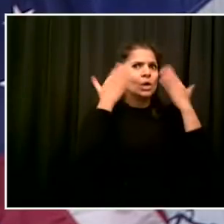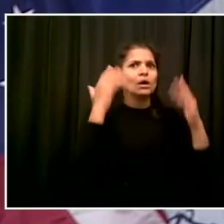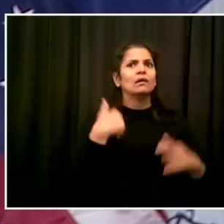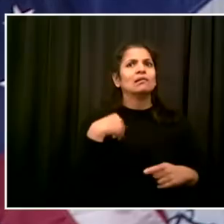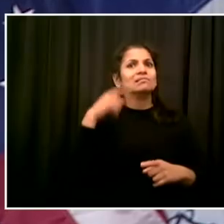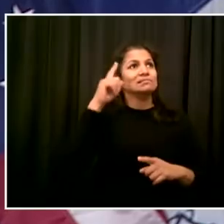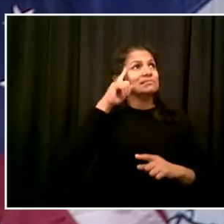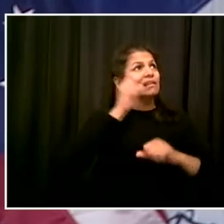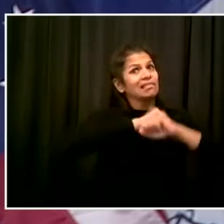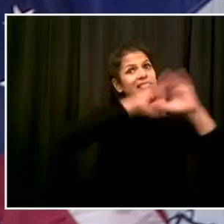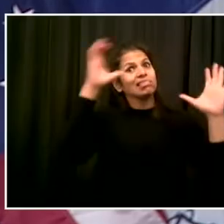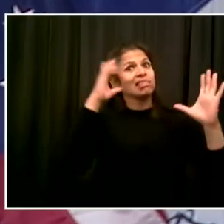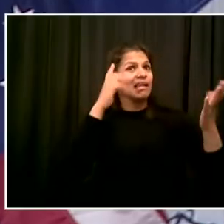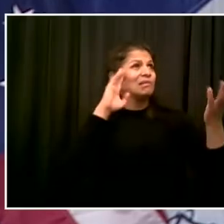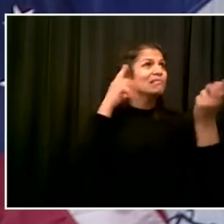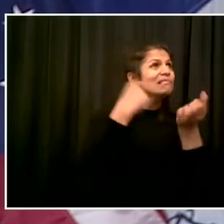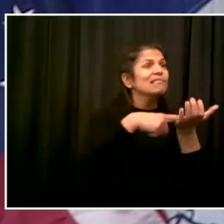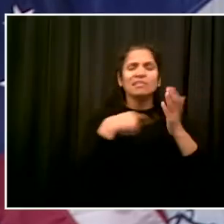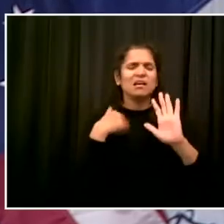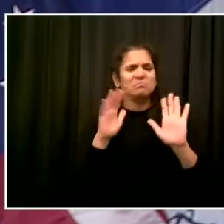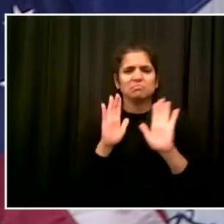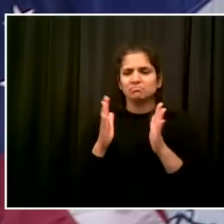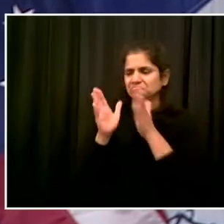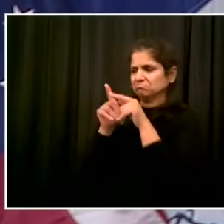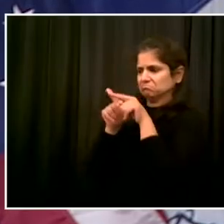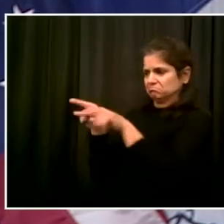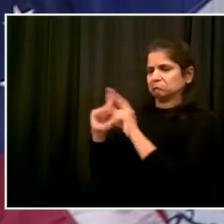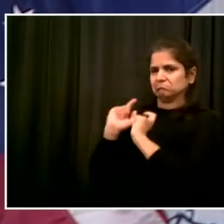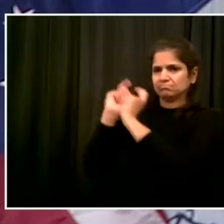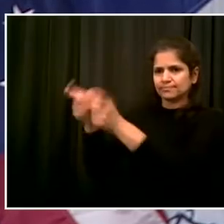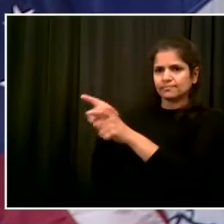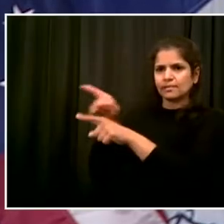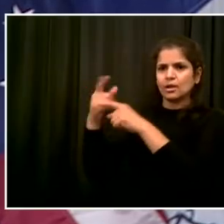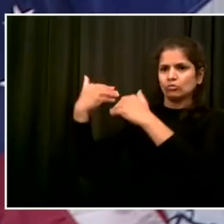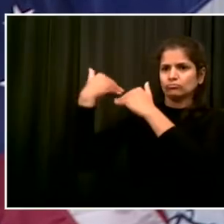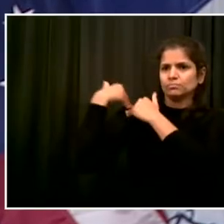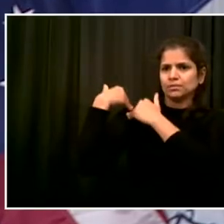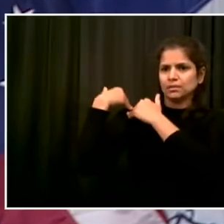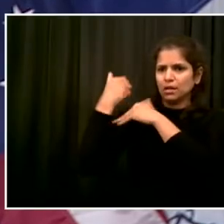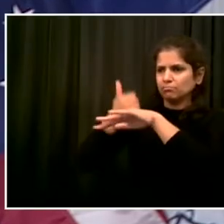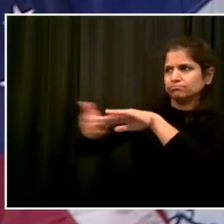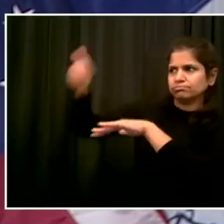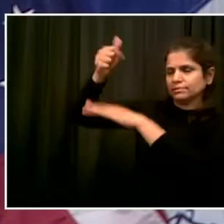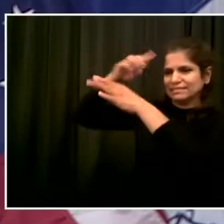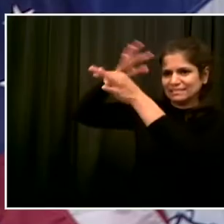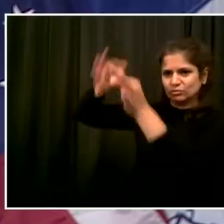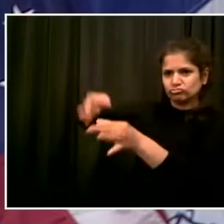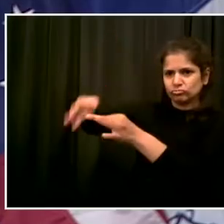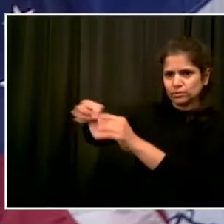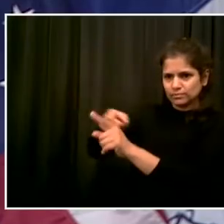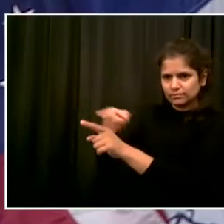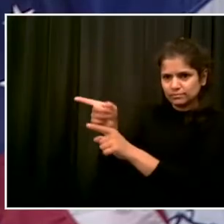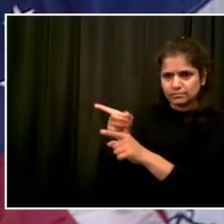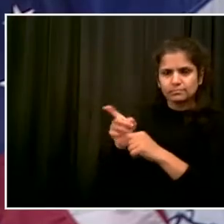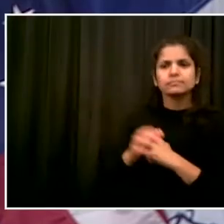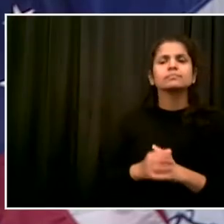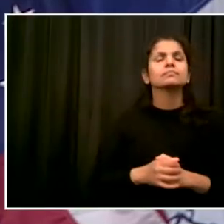UTB IDO'NT WANT TO SPECULATE AND I DON'T KNOW IF TYHE BIEELVE THAT WILL WORK BUT WE NEED SOMETHING. WE NEED SOMETHING THAT